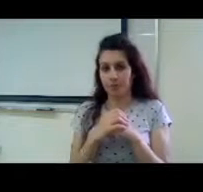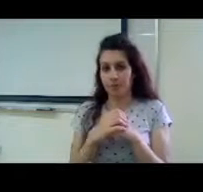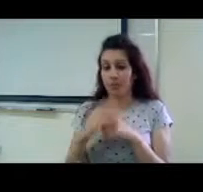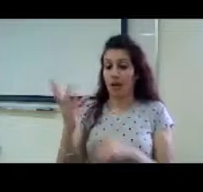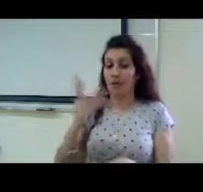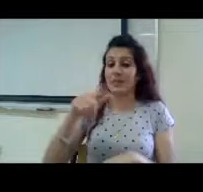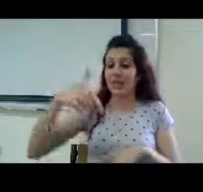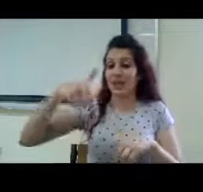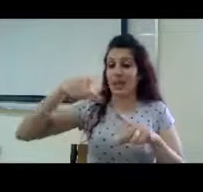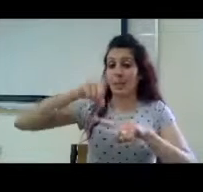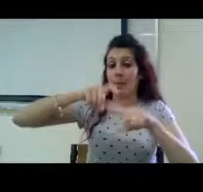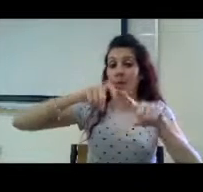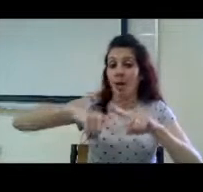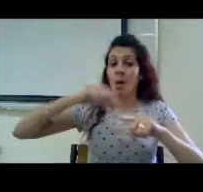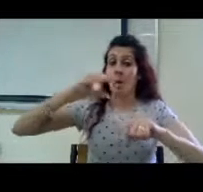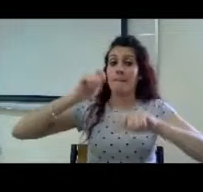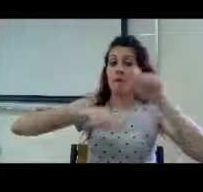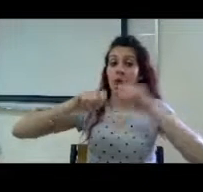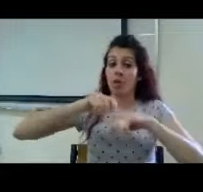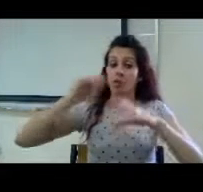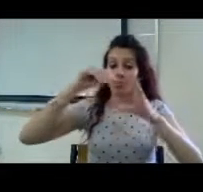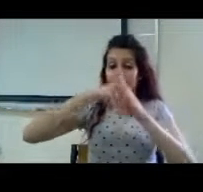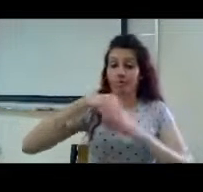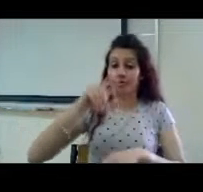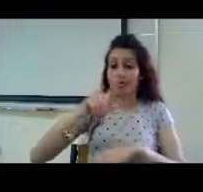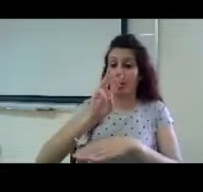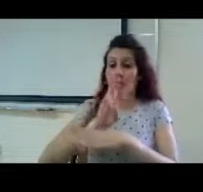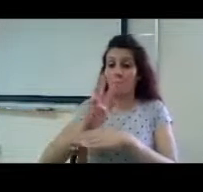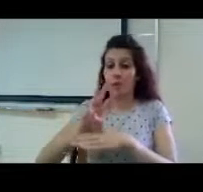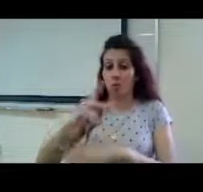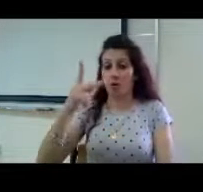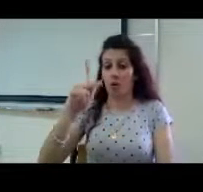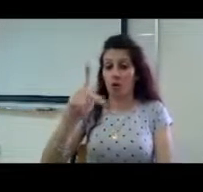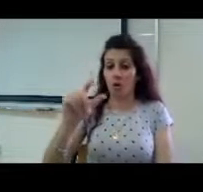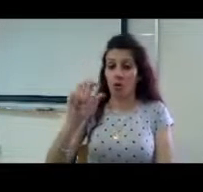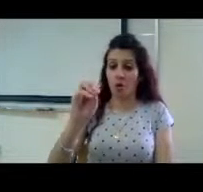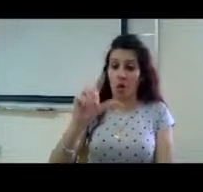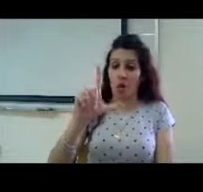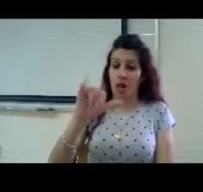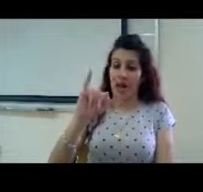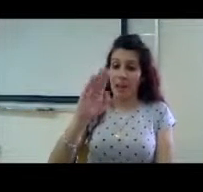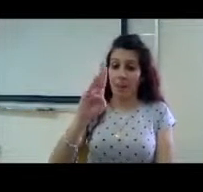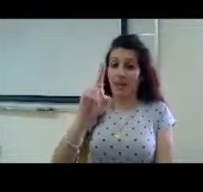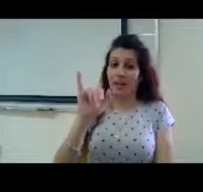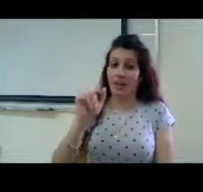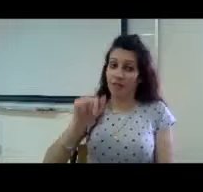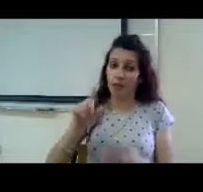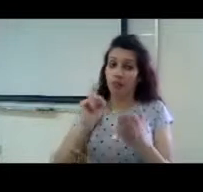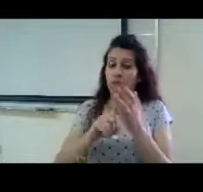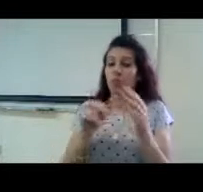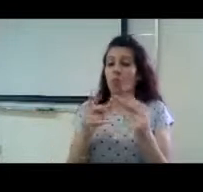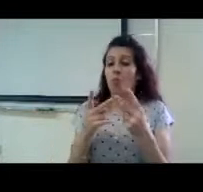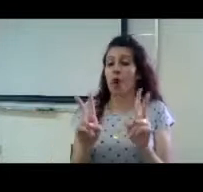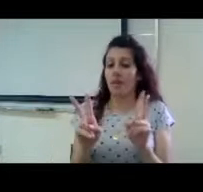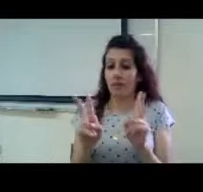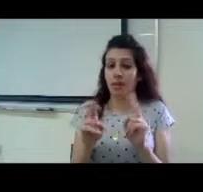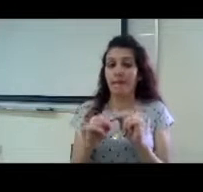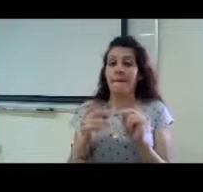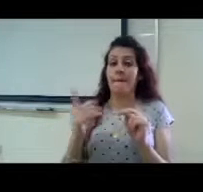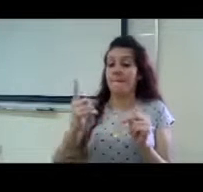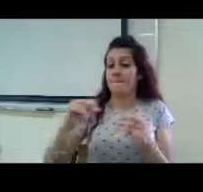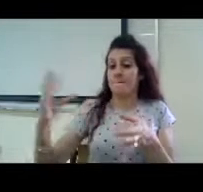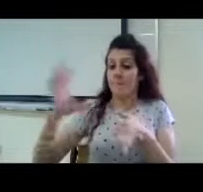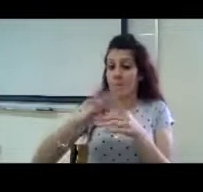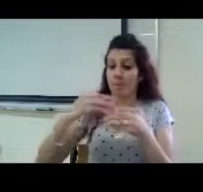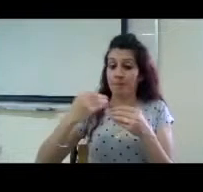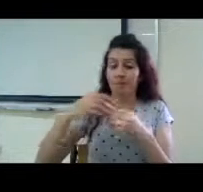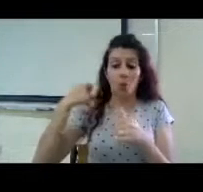only videos but also worksheets etc and we work together on on on supporting the